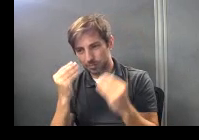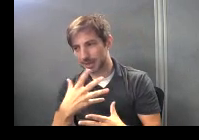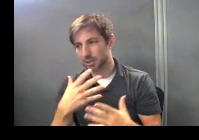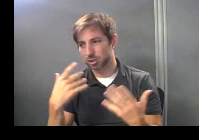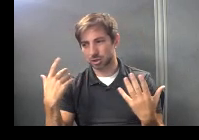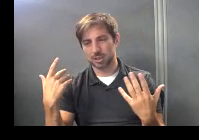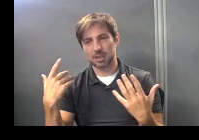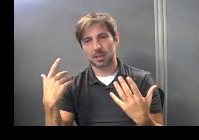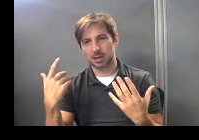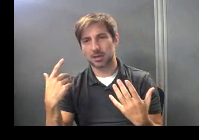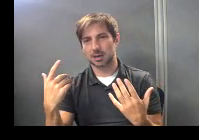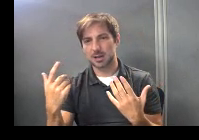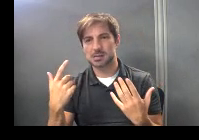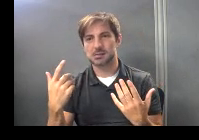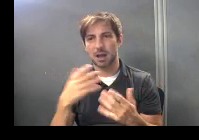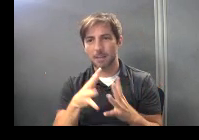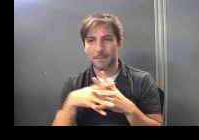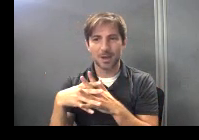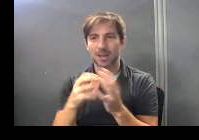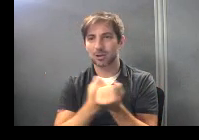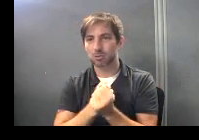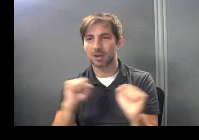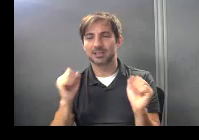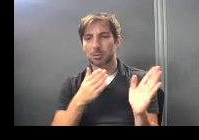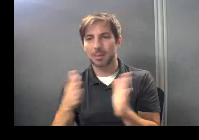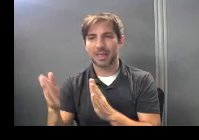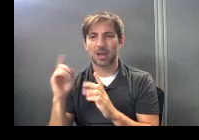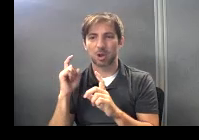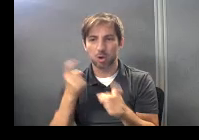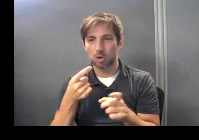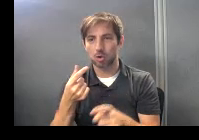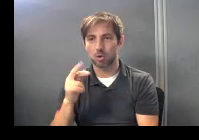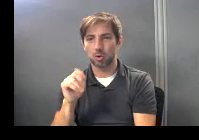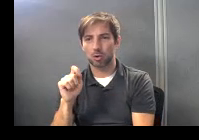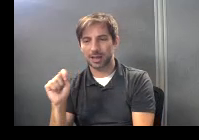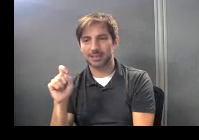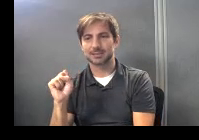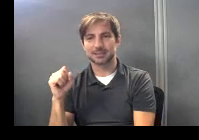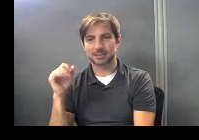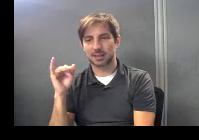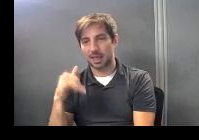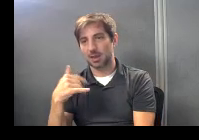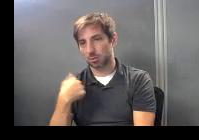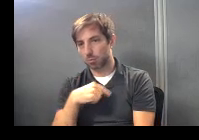AMERICAN RESCUE PLAN GRANTS THAT WE HAD EARLIER. GO TO ARTS.GOV.